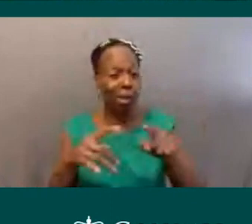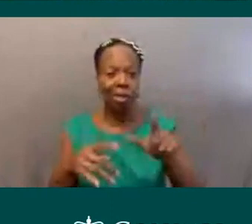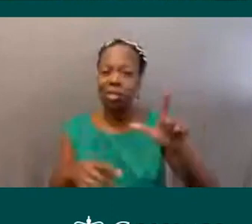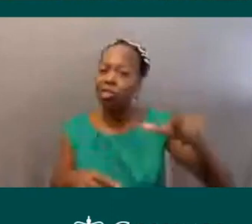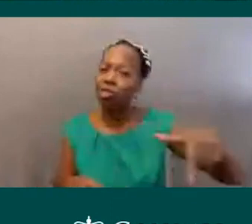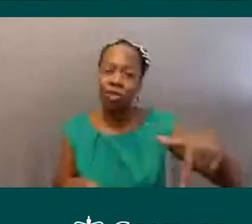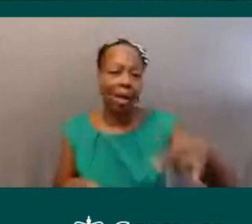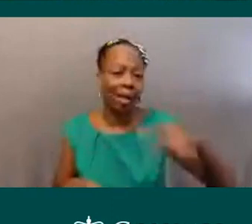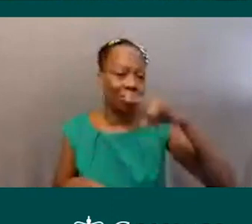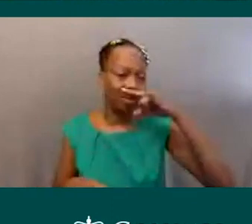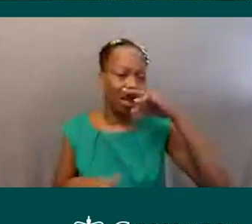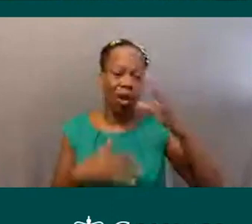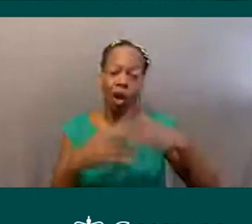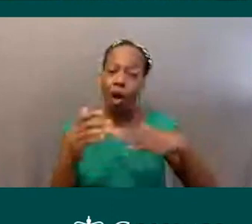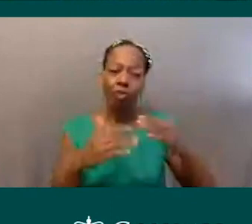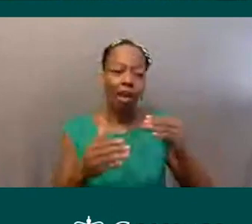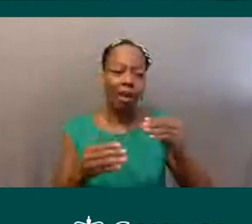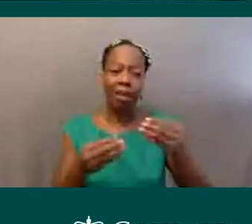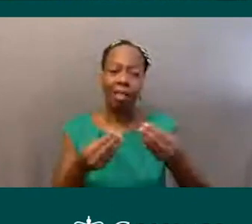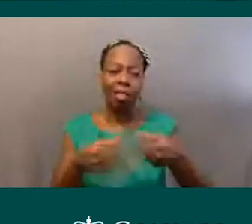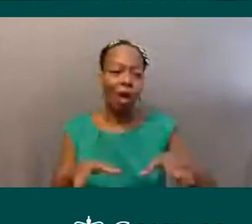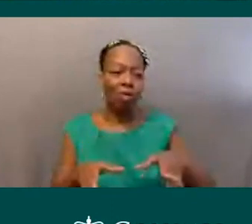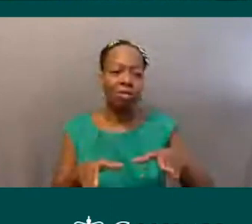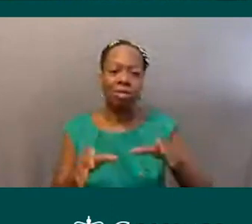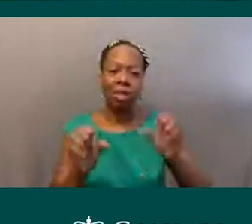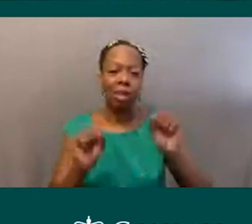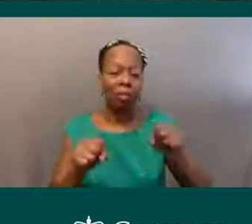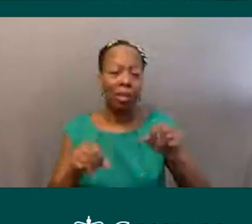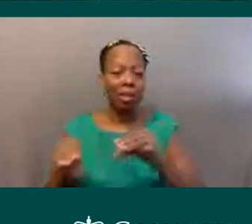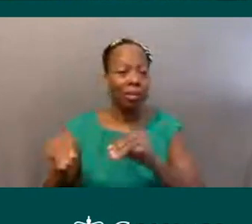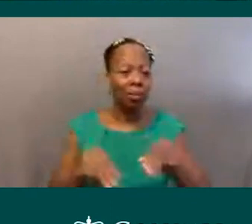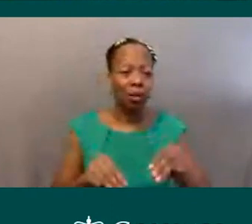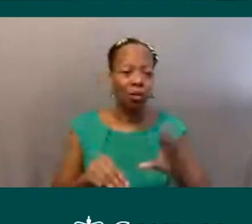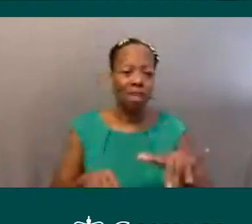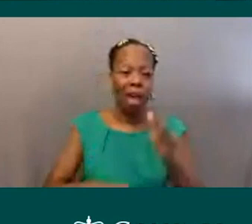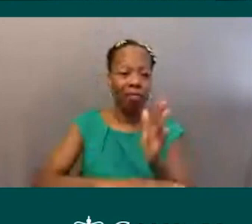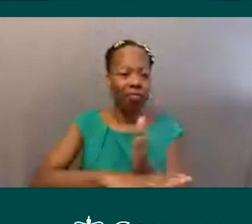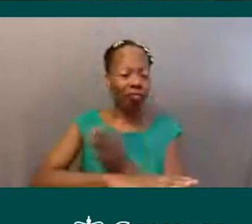And so the problem is none of these therapies